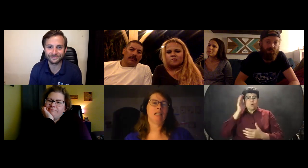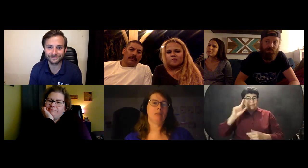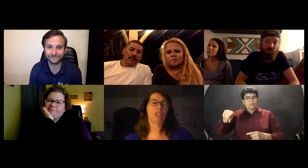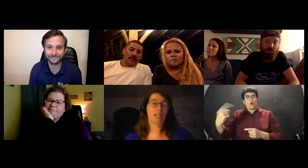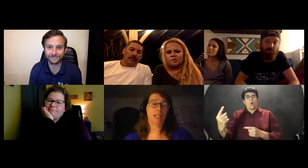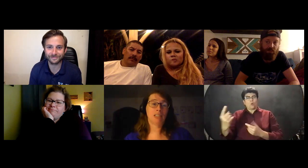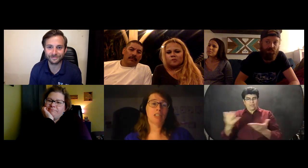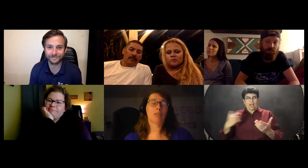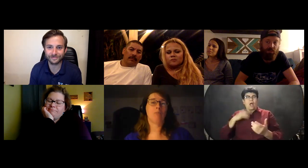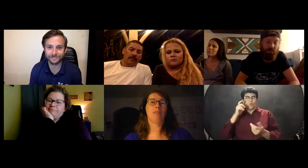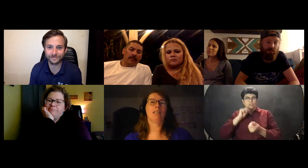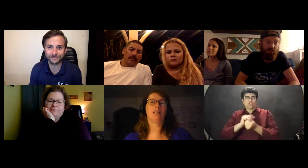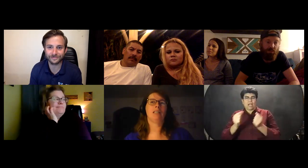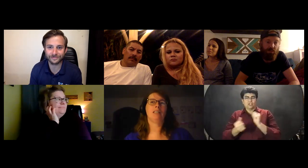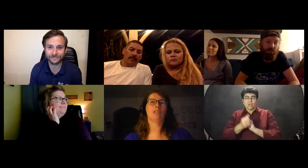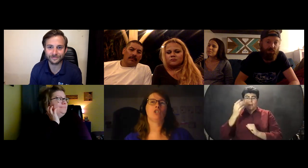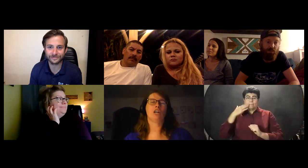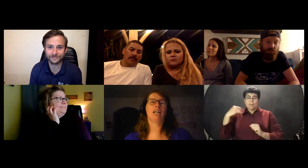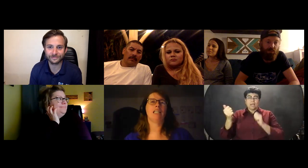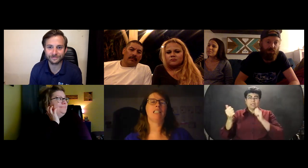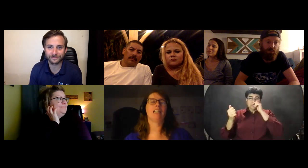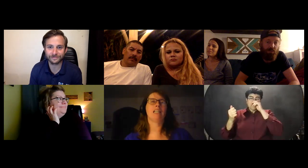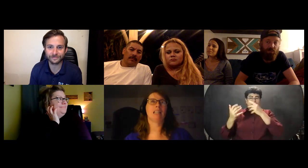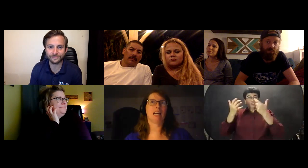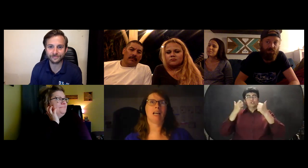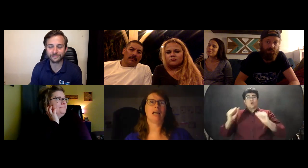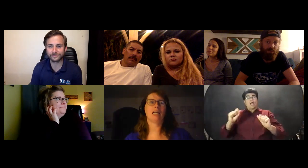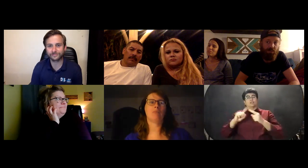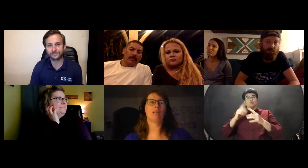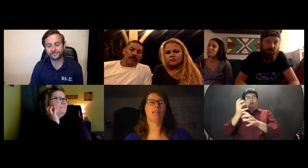would change